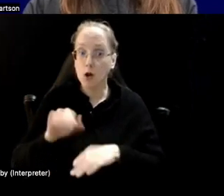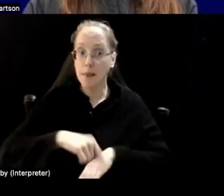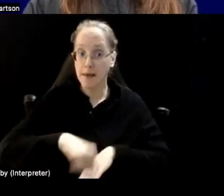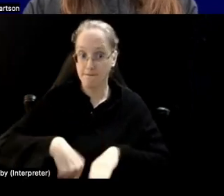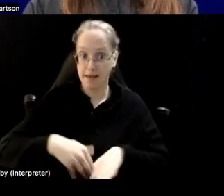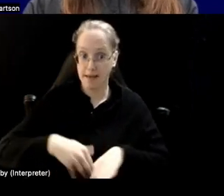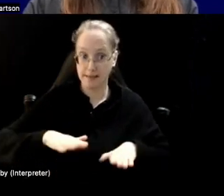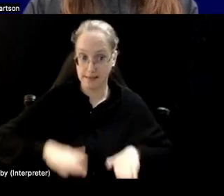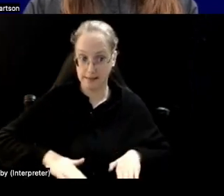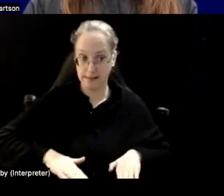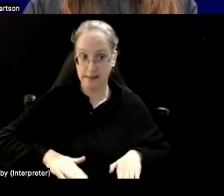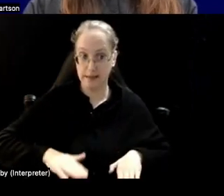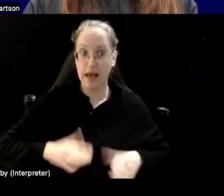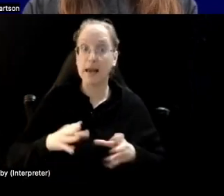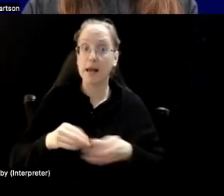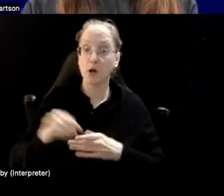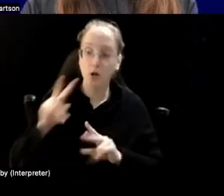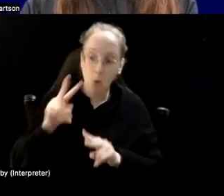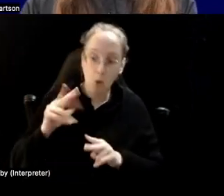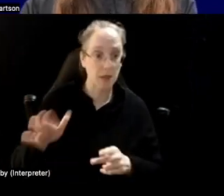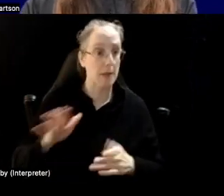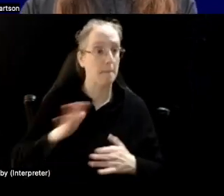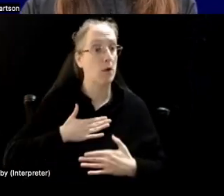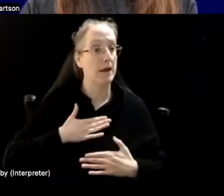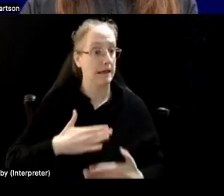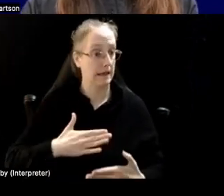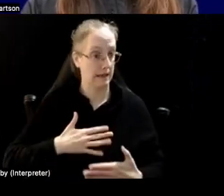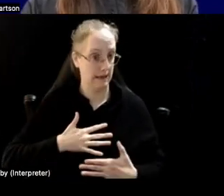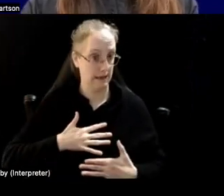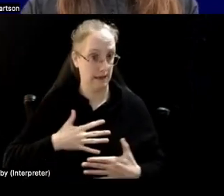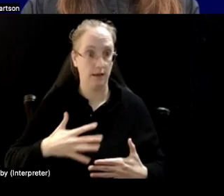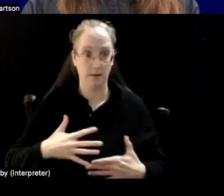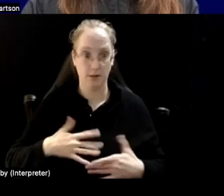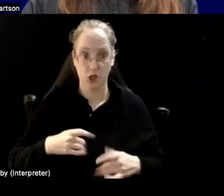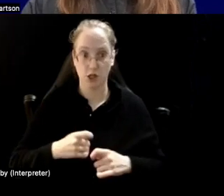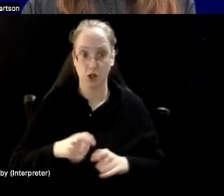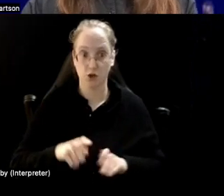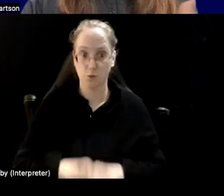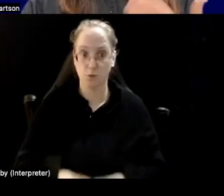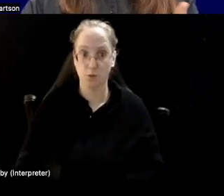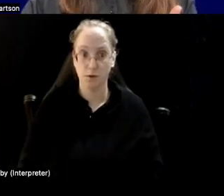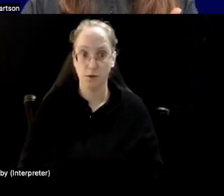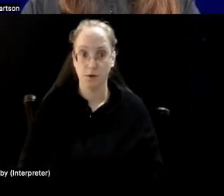breathing as well. So, these are sometimes the things that we don't think about because we're so